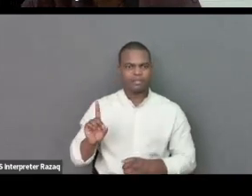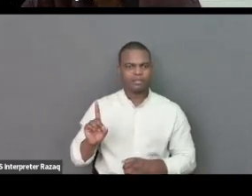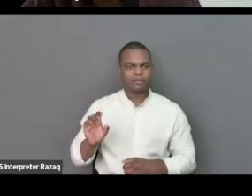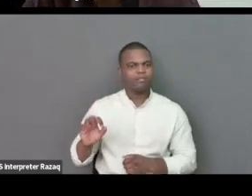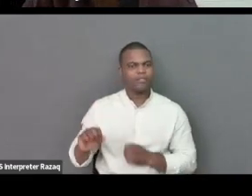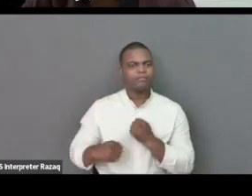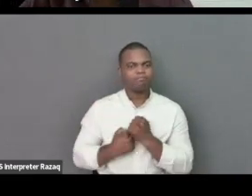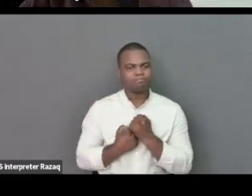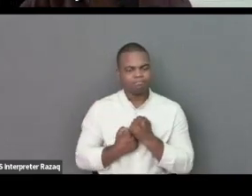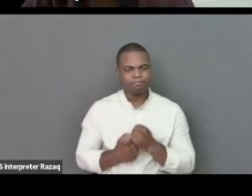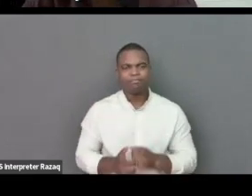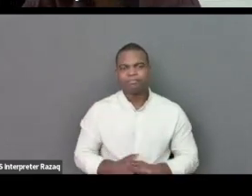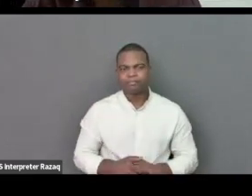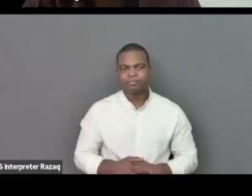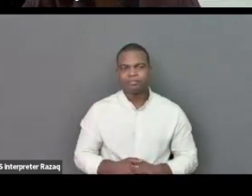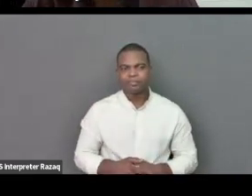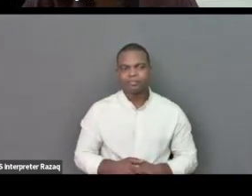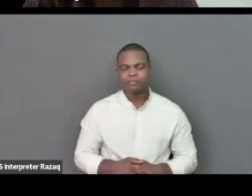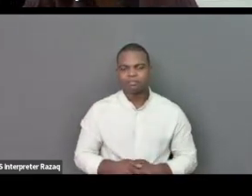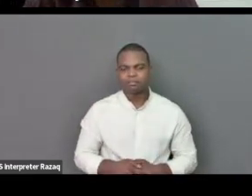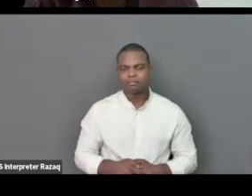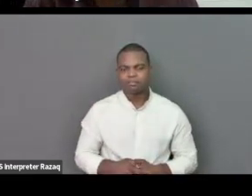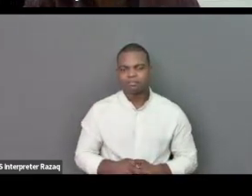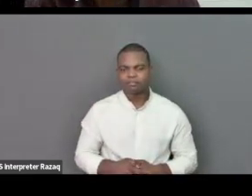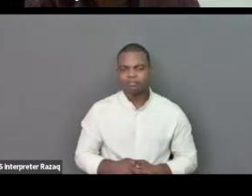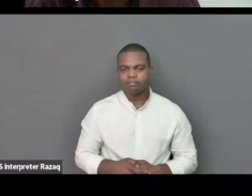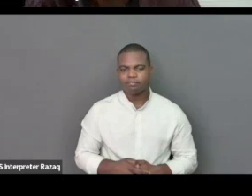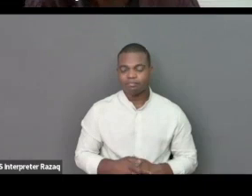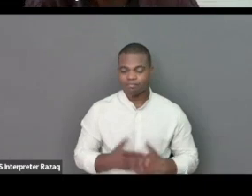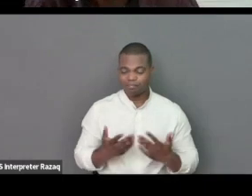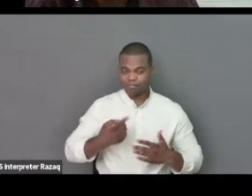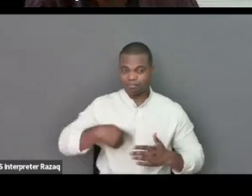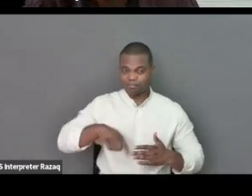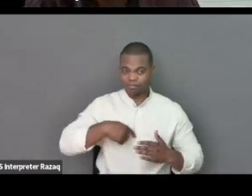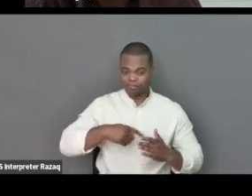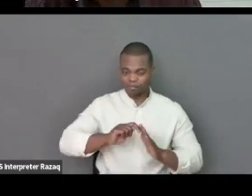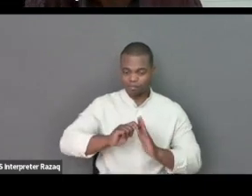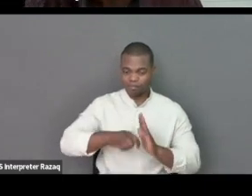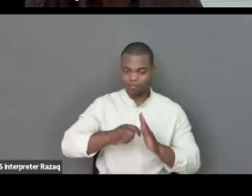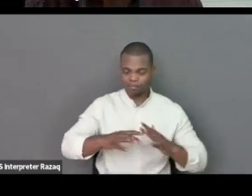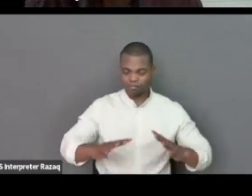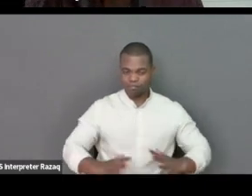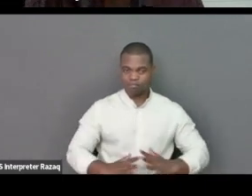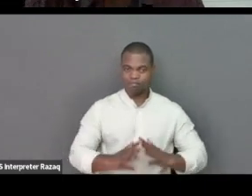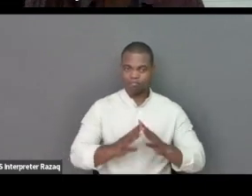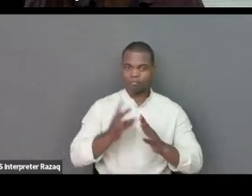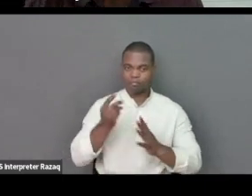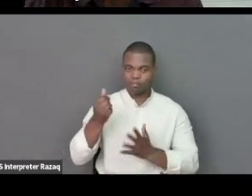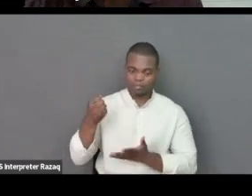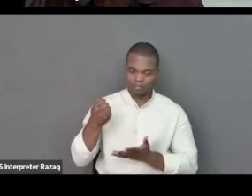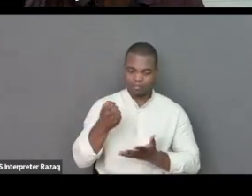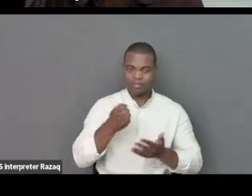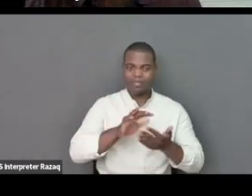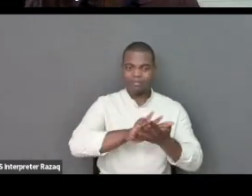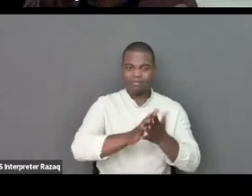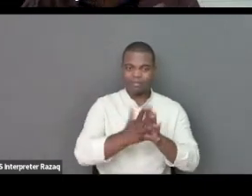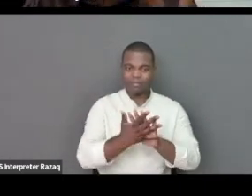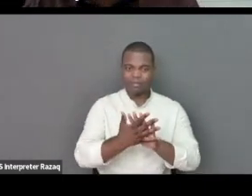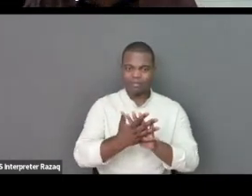Erasmus project we started in early 2021 and will finish early next year, so that's a lot of work done already and some more left.